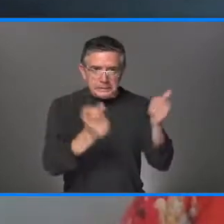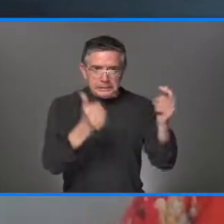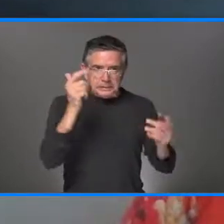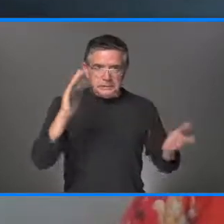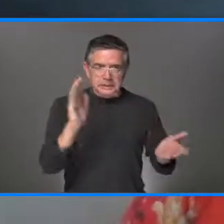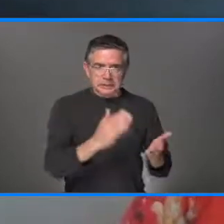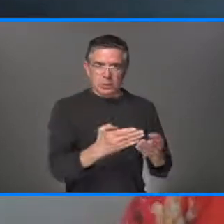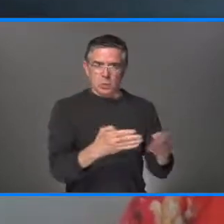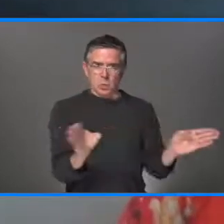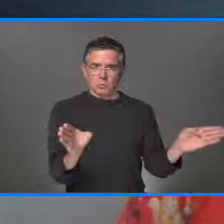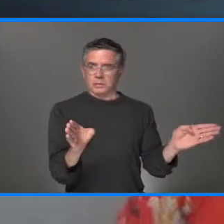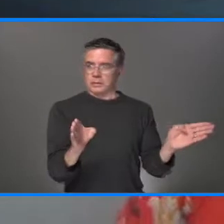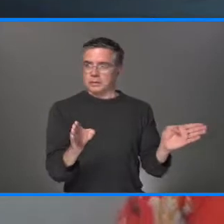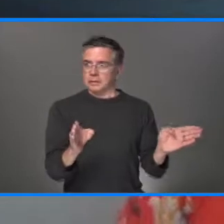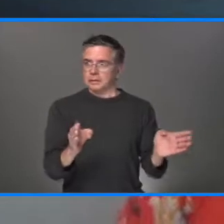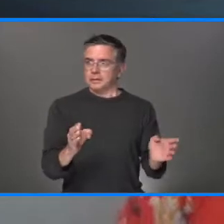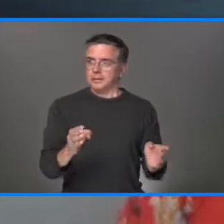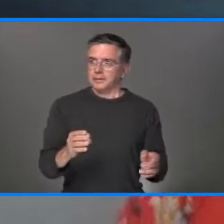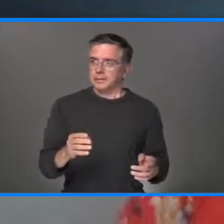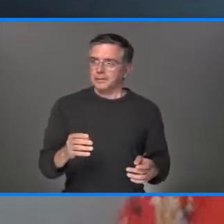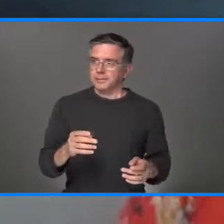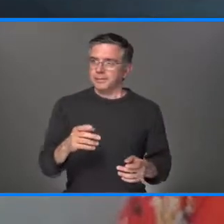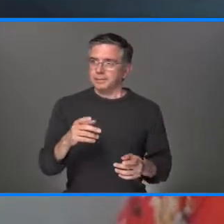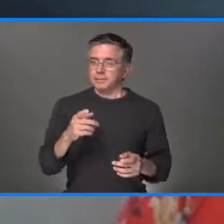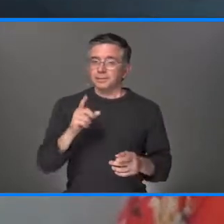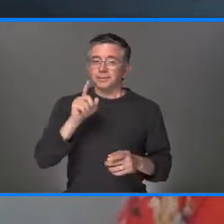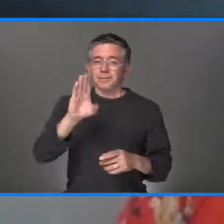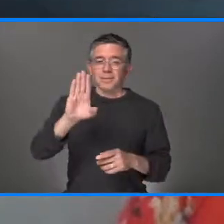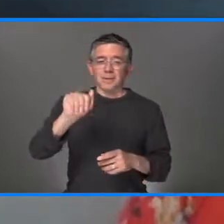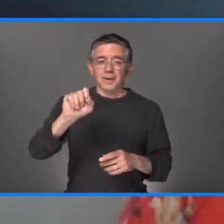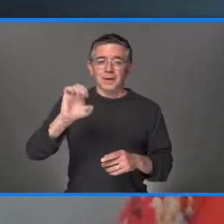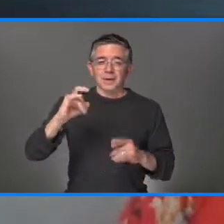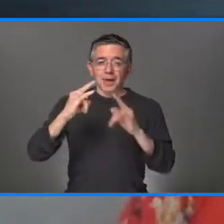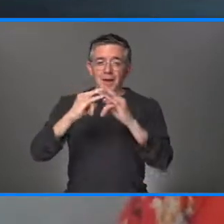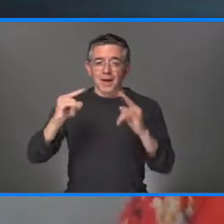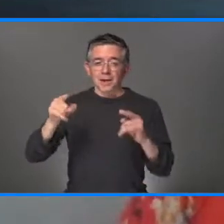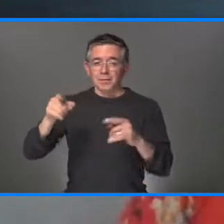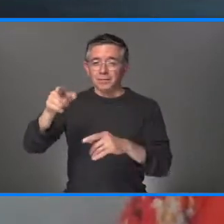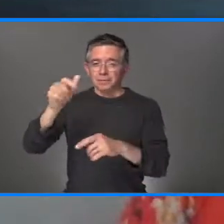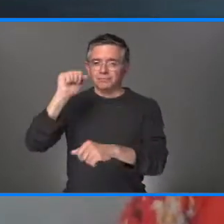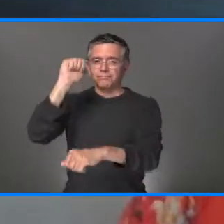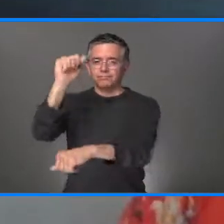like Base Camp, and we're trying to do some additional pop-up clinics in the future